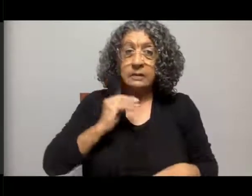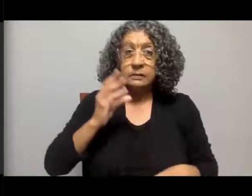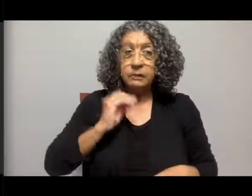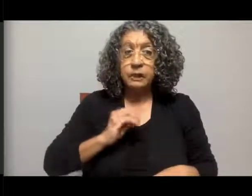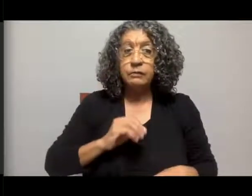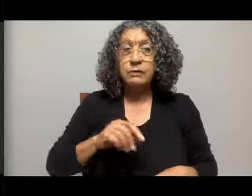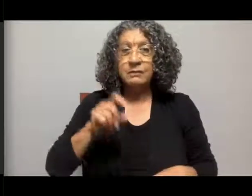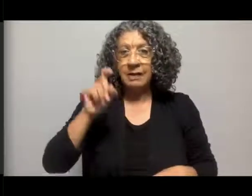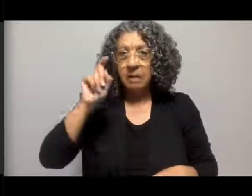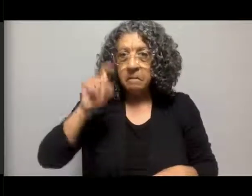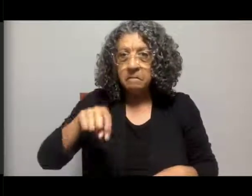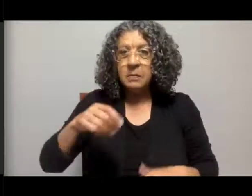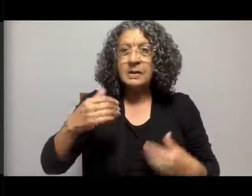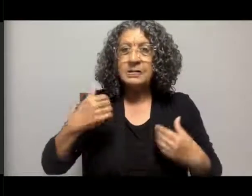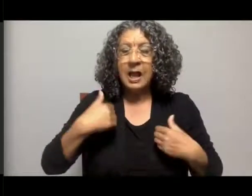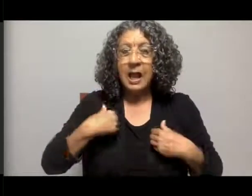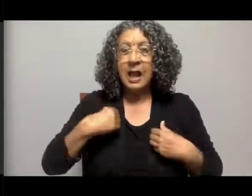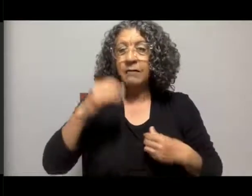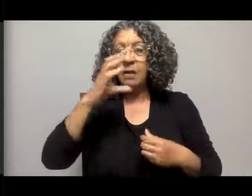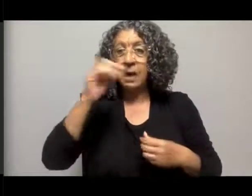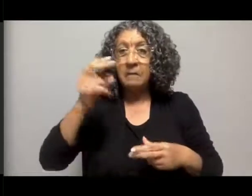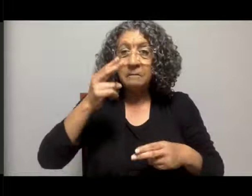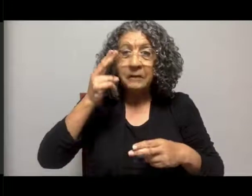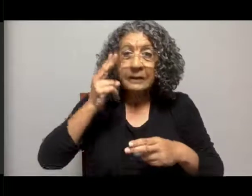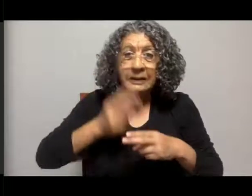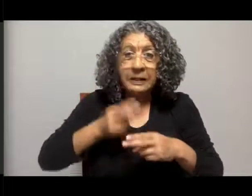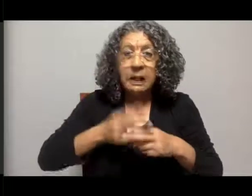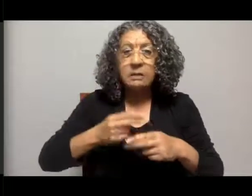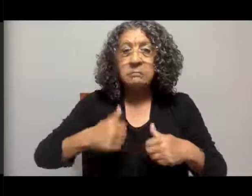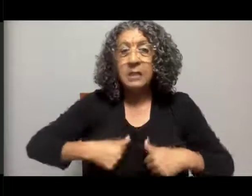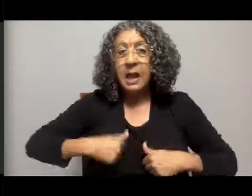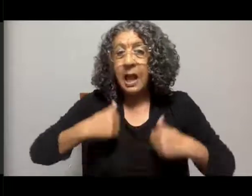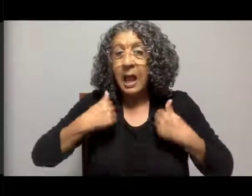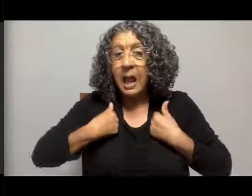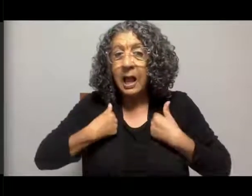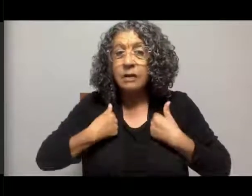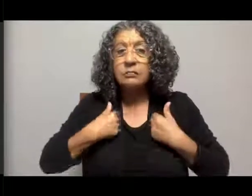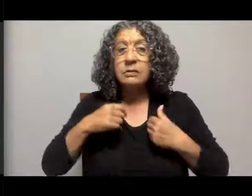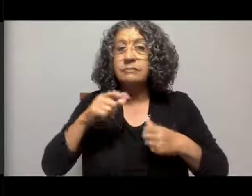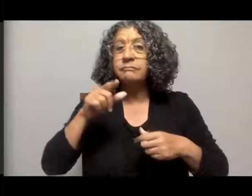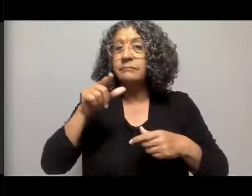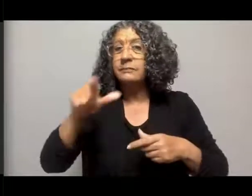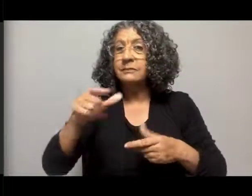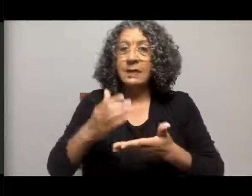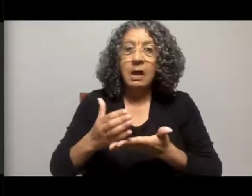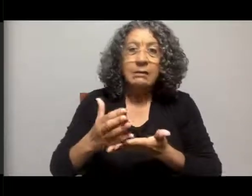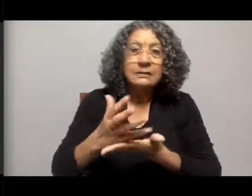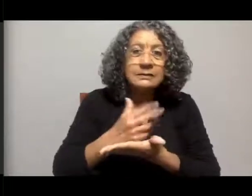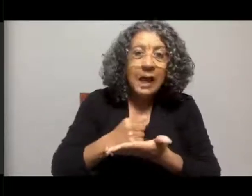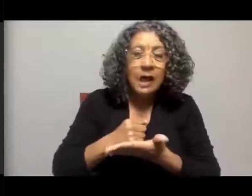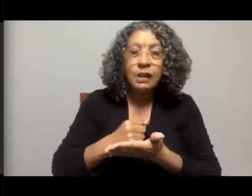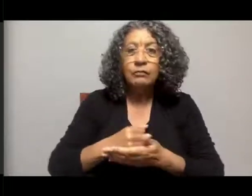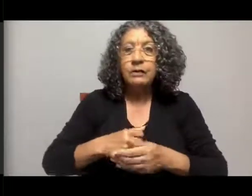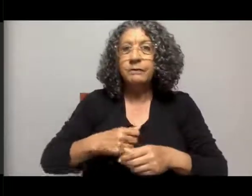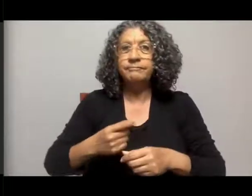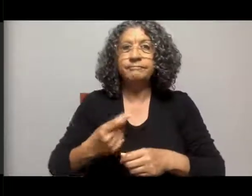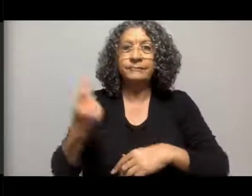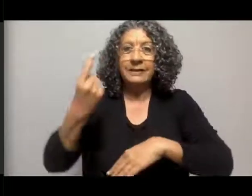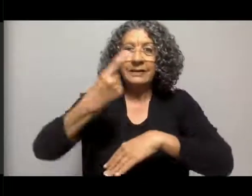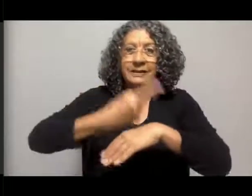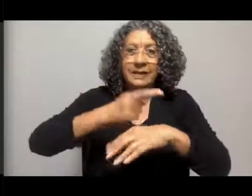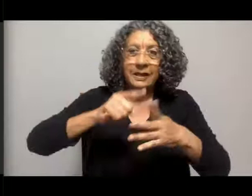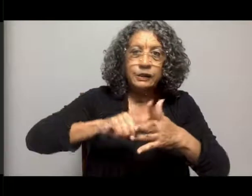List your work experience but you must have the name, address, salary,